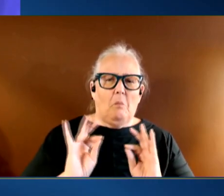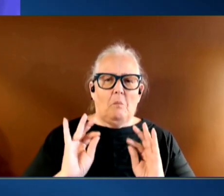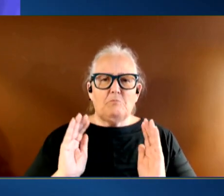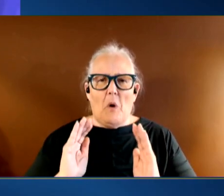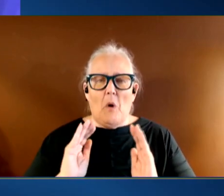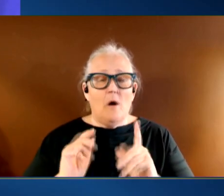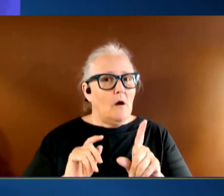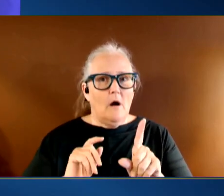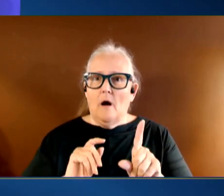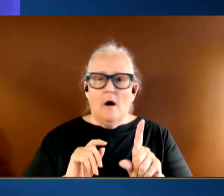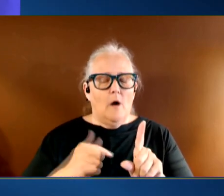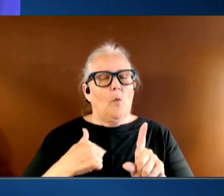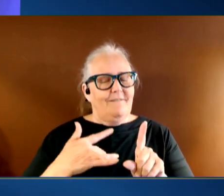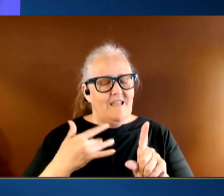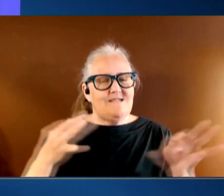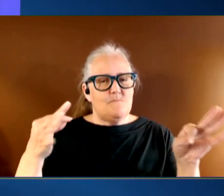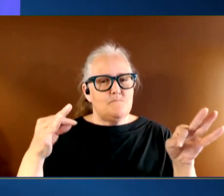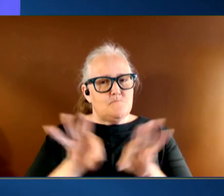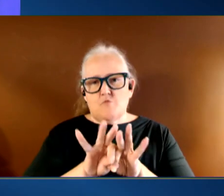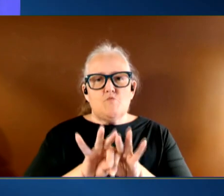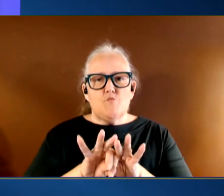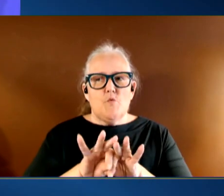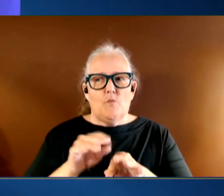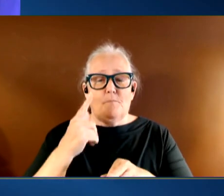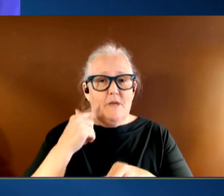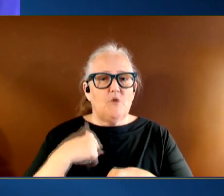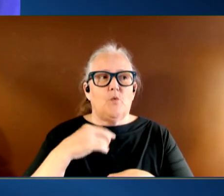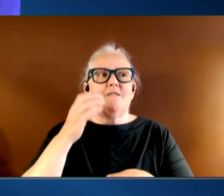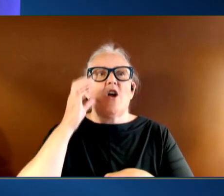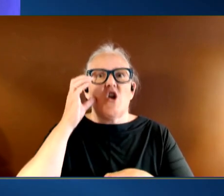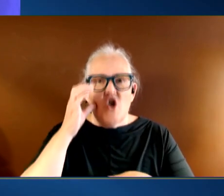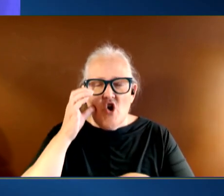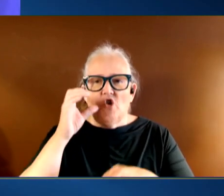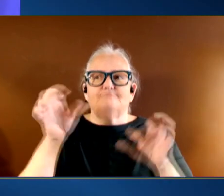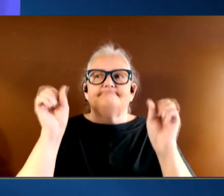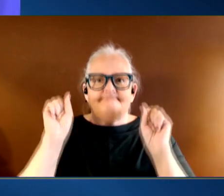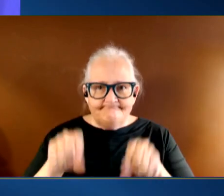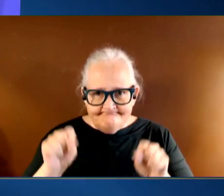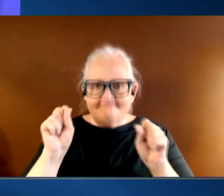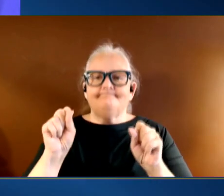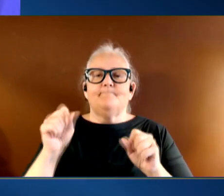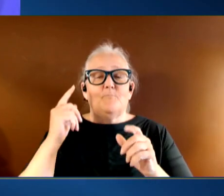because we know -- we've heard you all. And I think the point is that we want to bring this